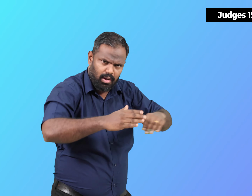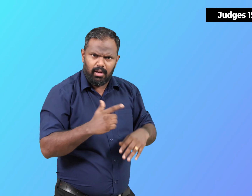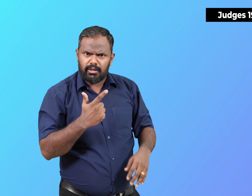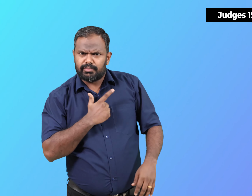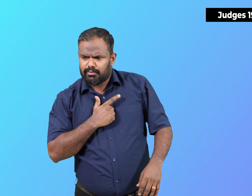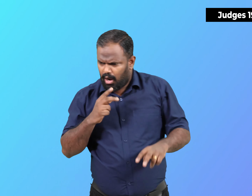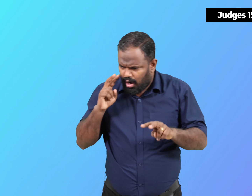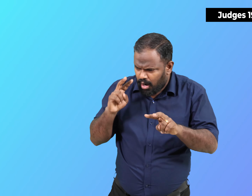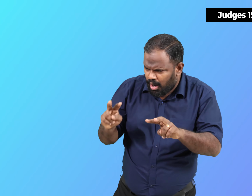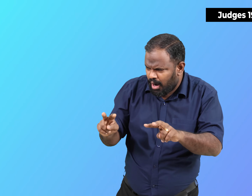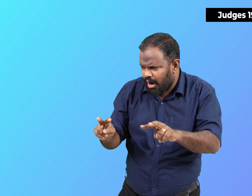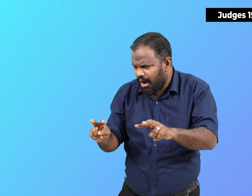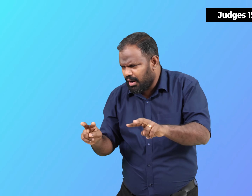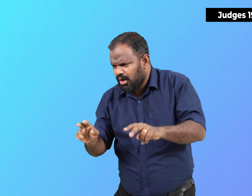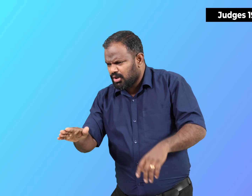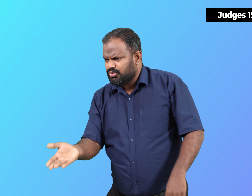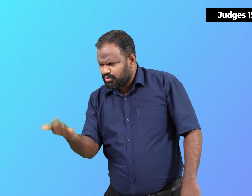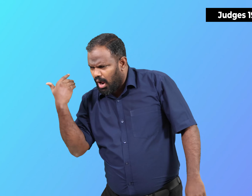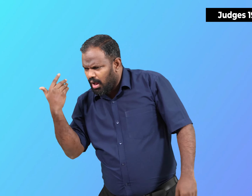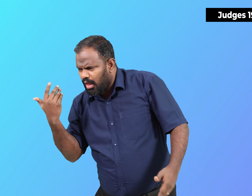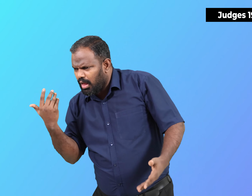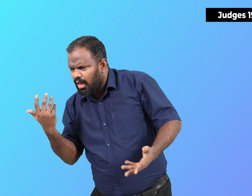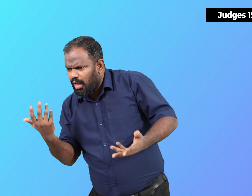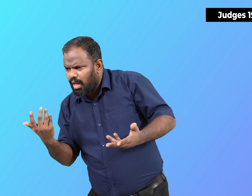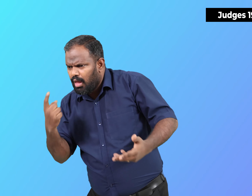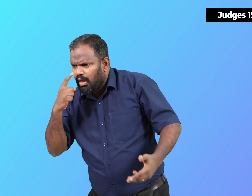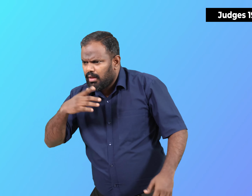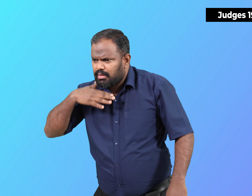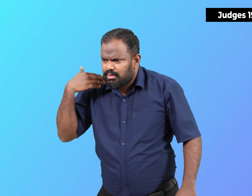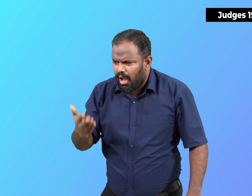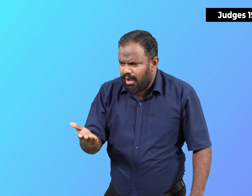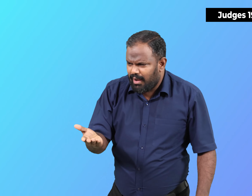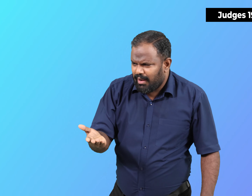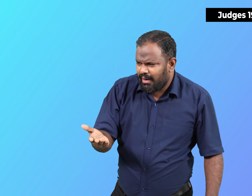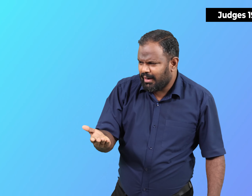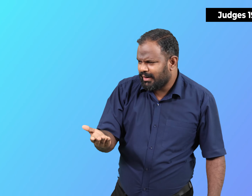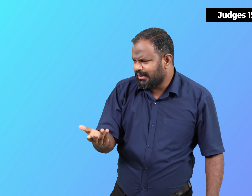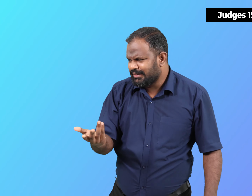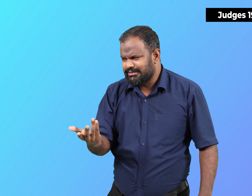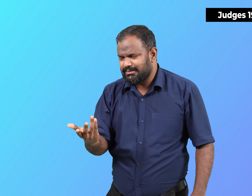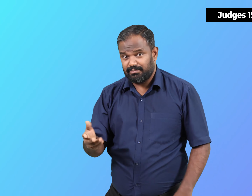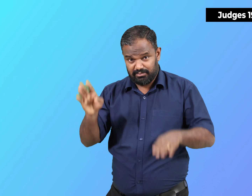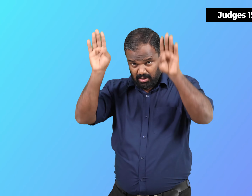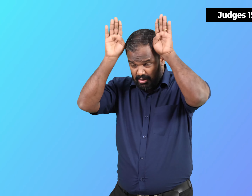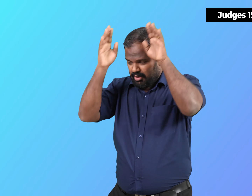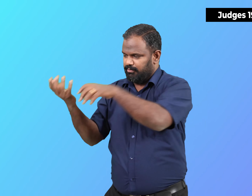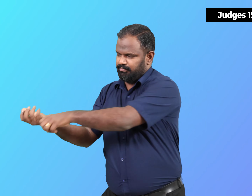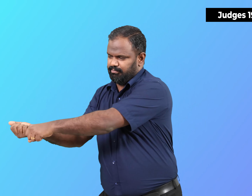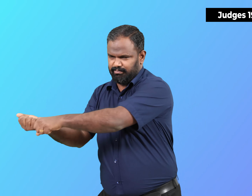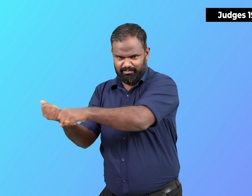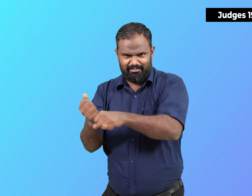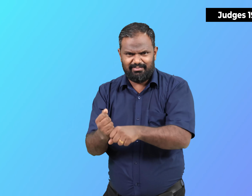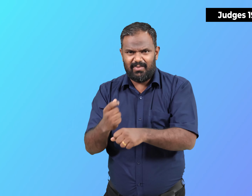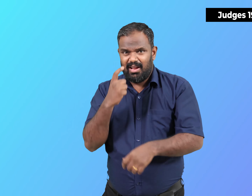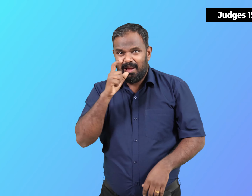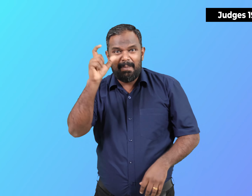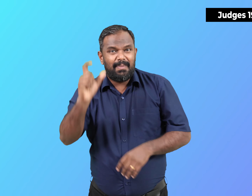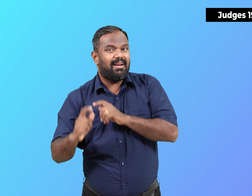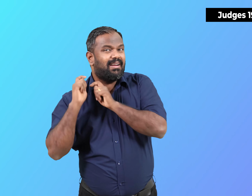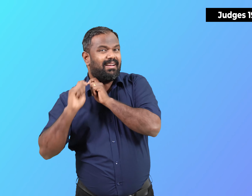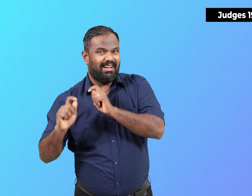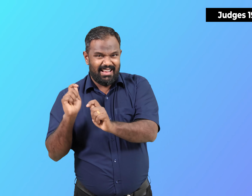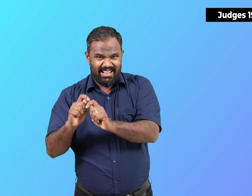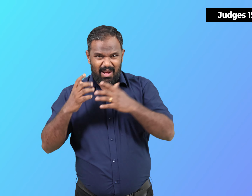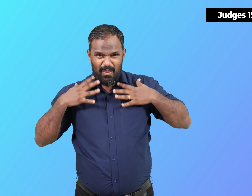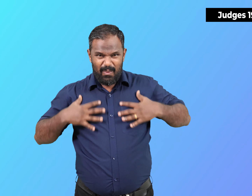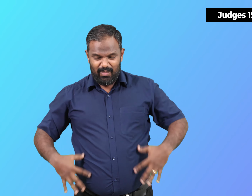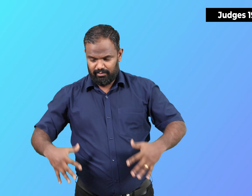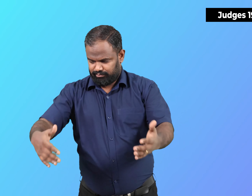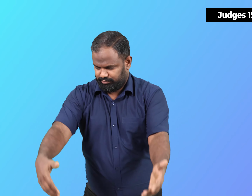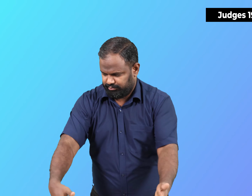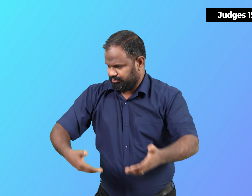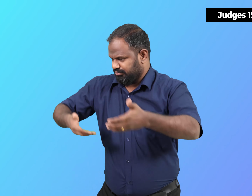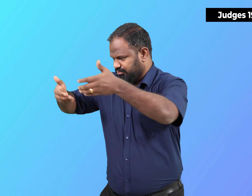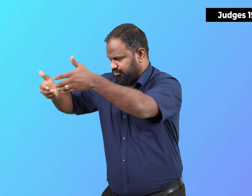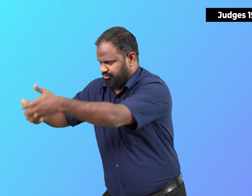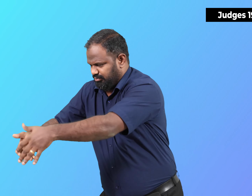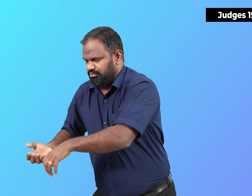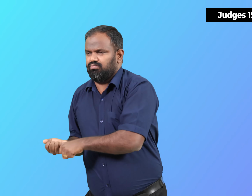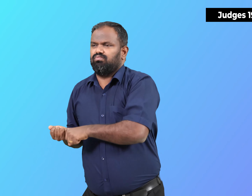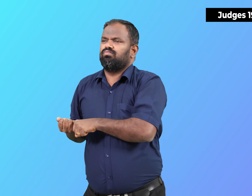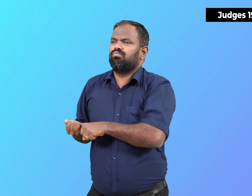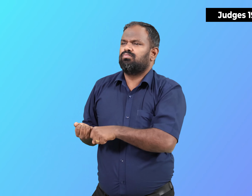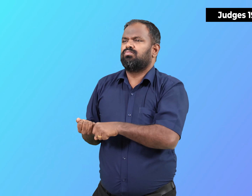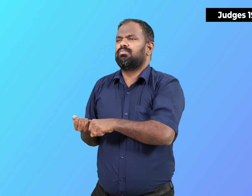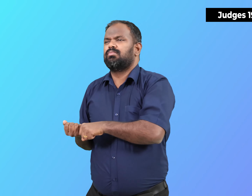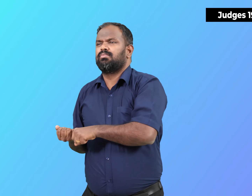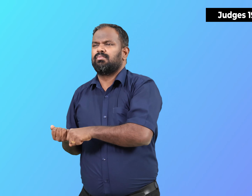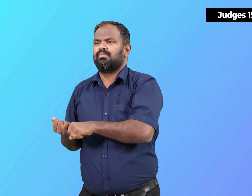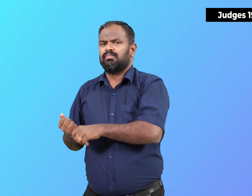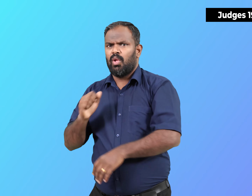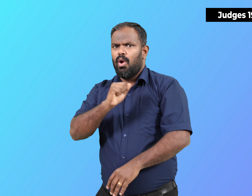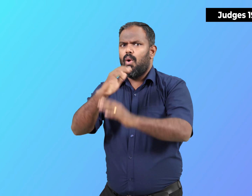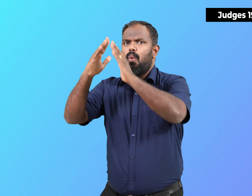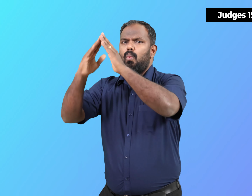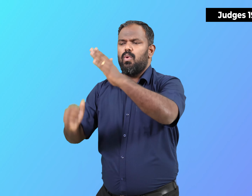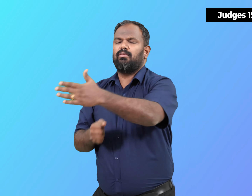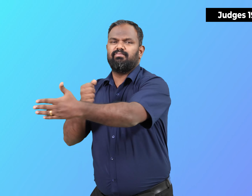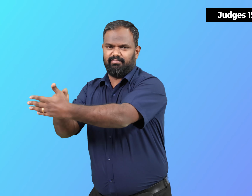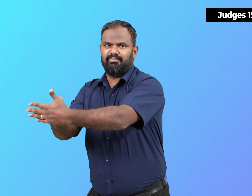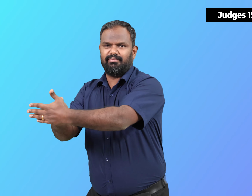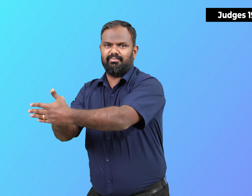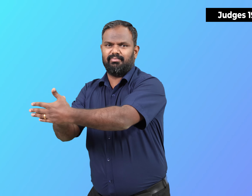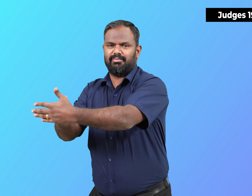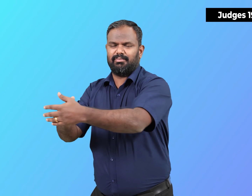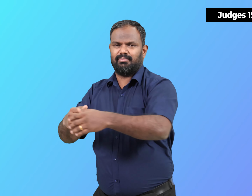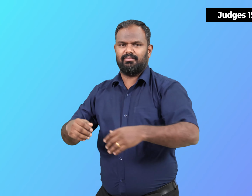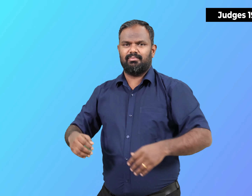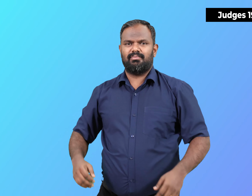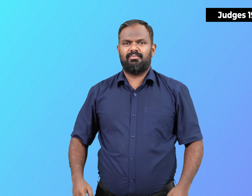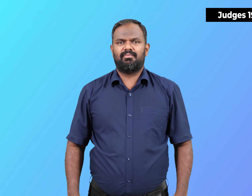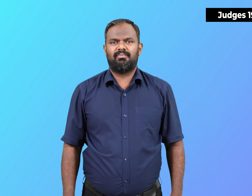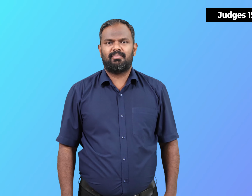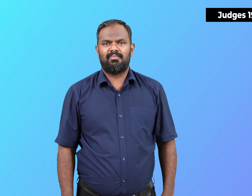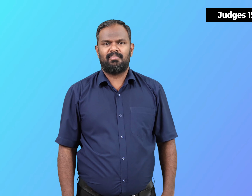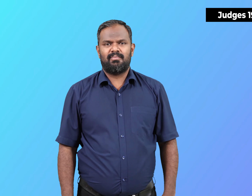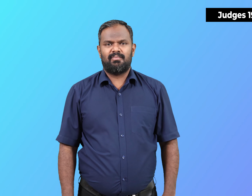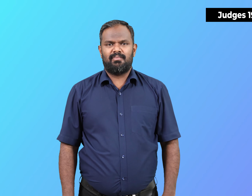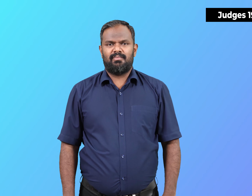The Levite said to her, “Get up! Let’s go.” But she did not answer. The Levite put her body on his donkey and went home.